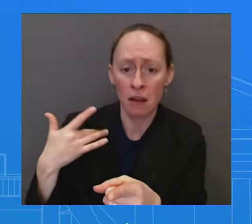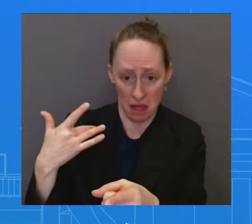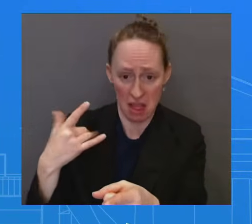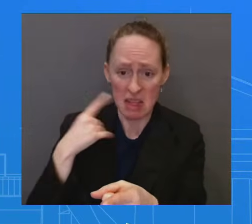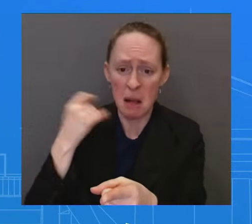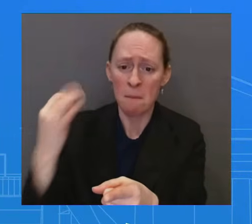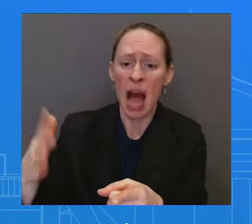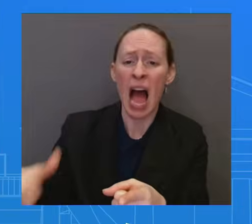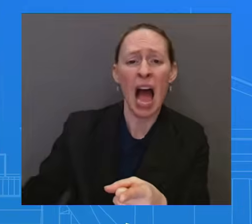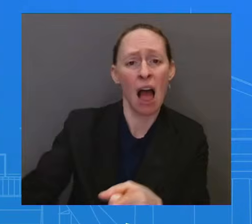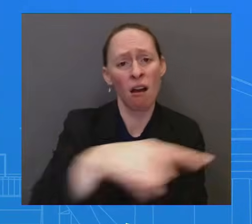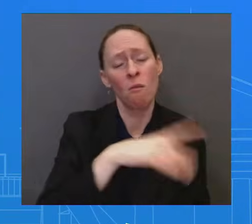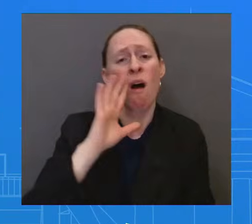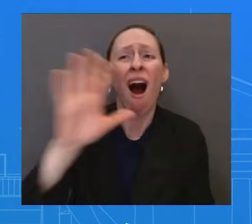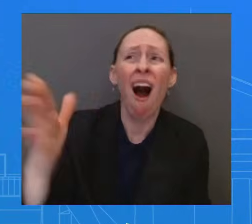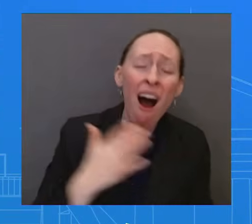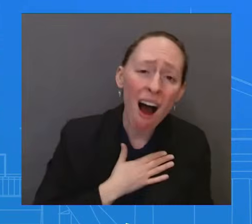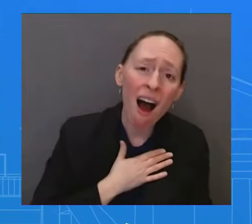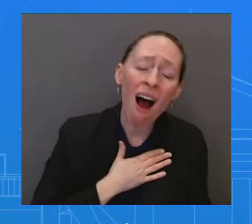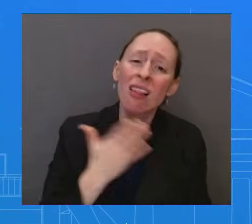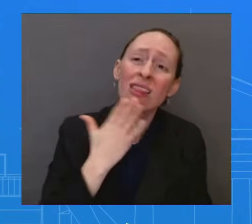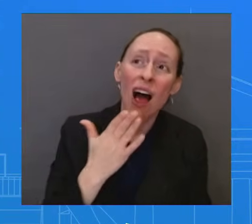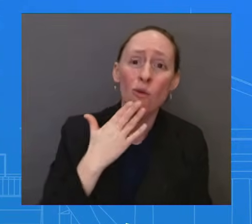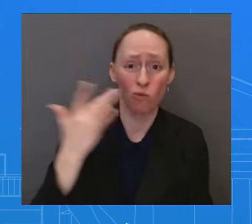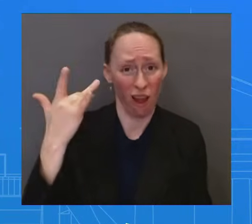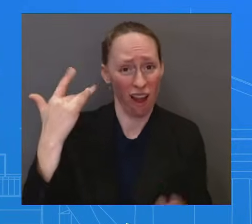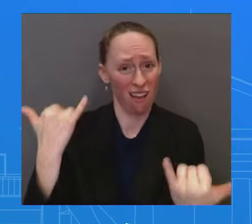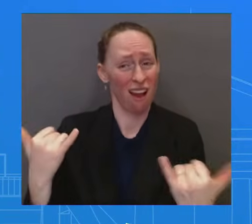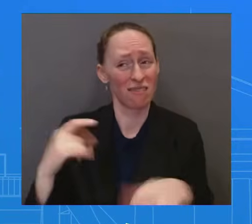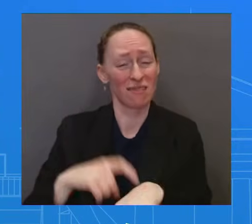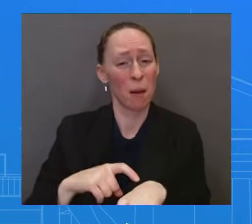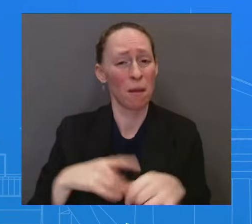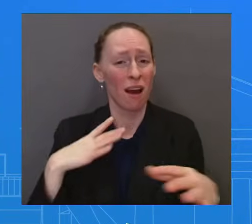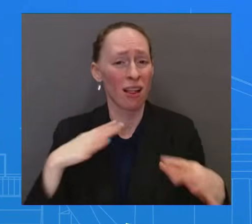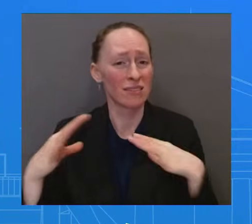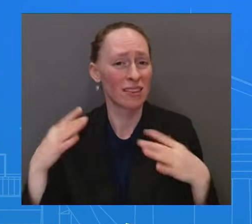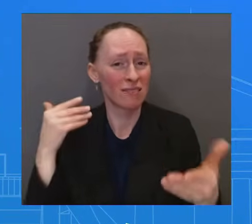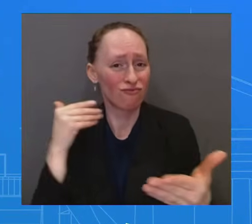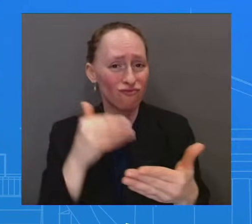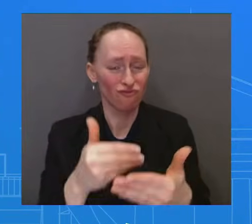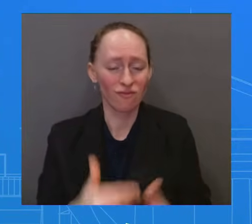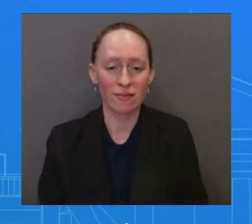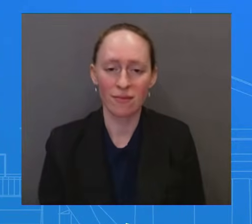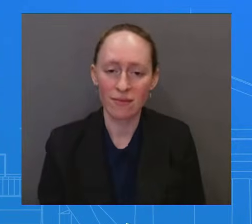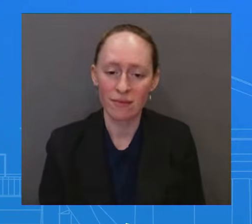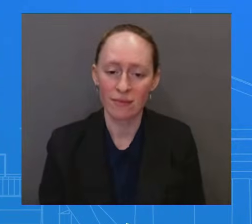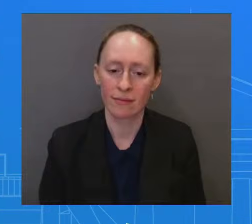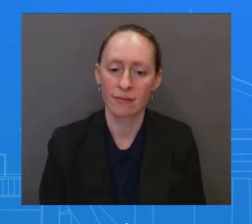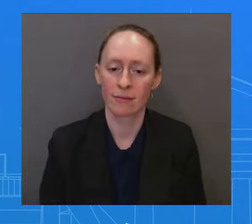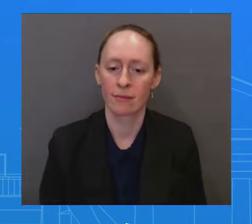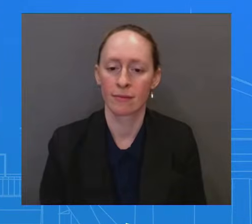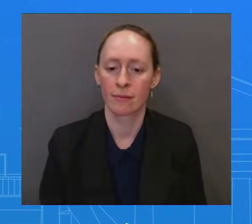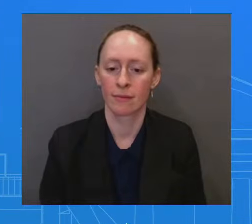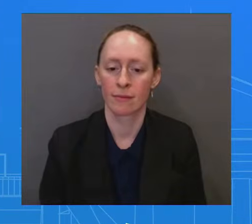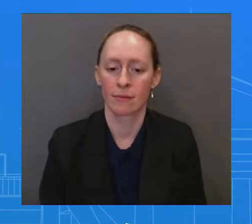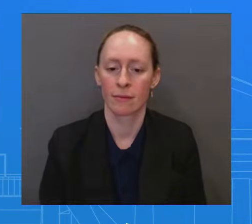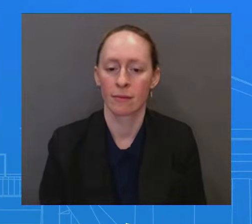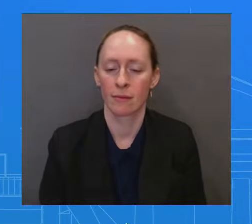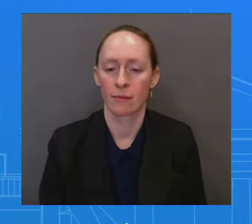The Press: Since we don't get to ask him ourselves -- we would have last night, maybe, if he'd stuck around a little while -- what would the President say